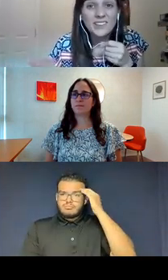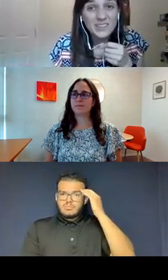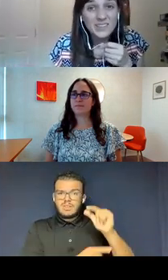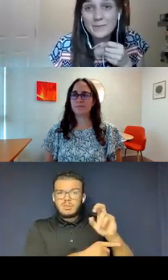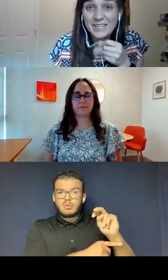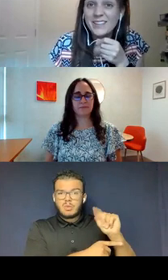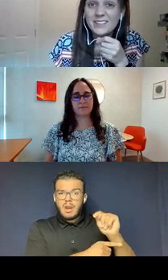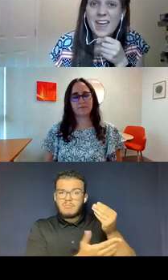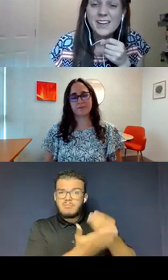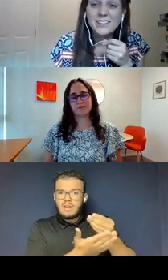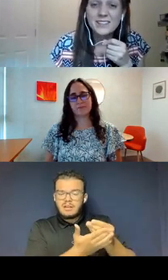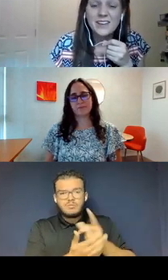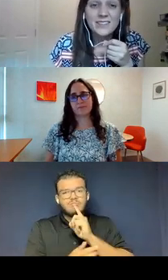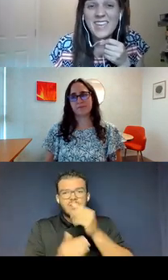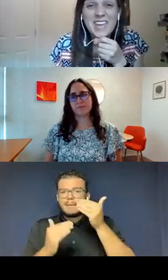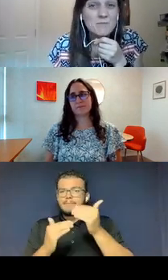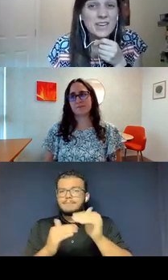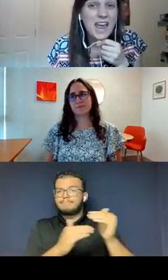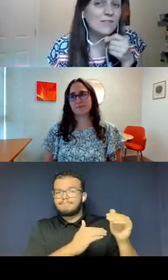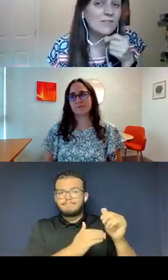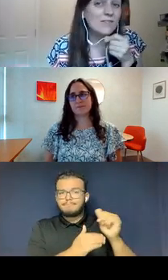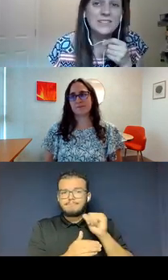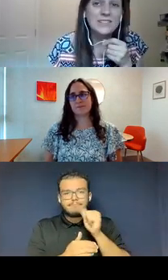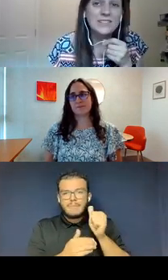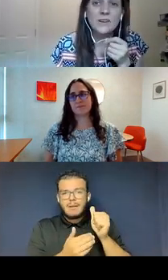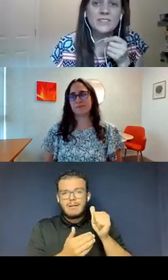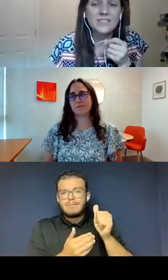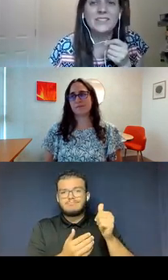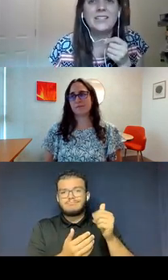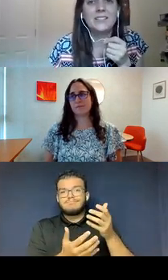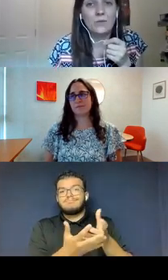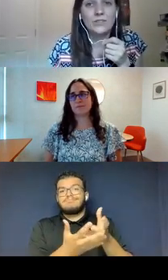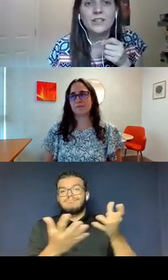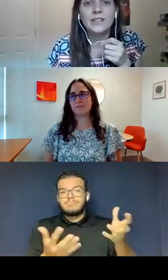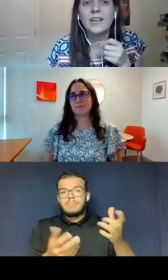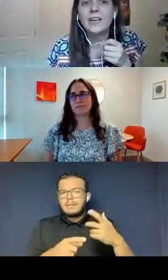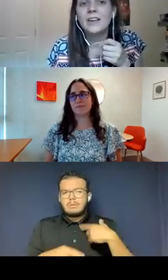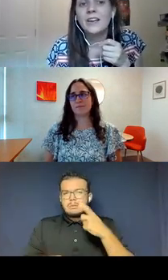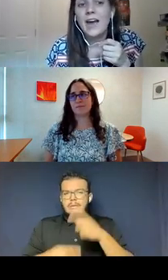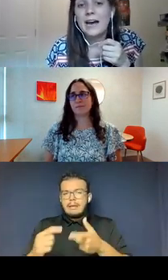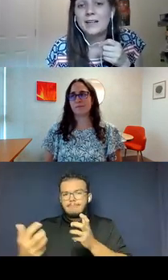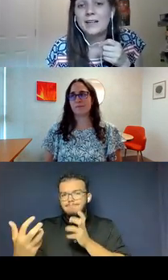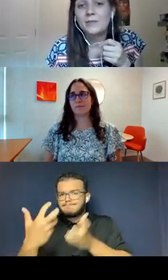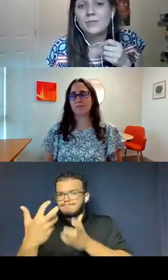are limited and they can't meet every single person's needs, unfortunately.